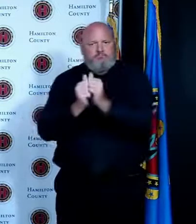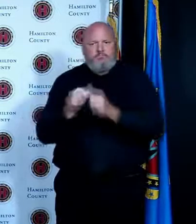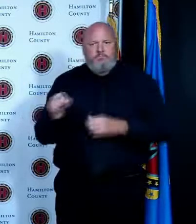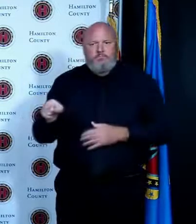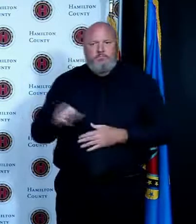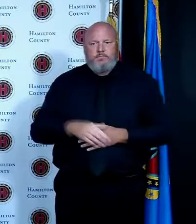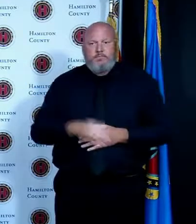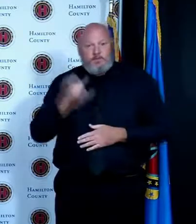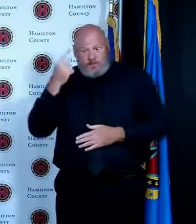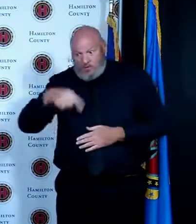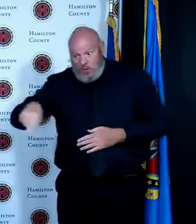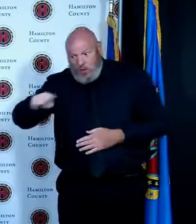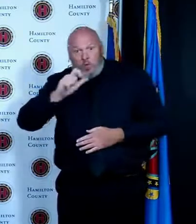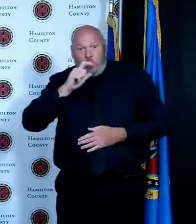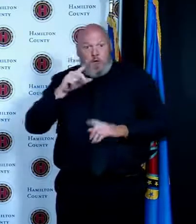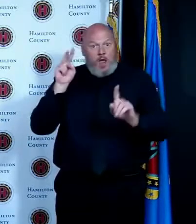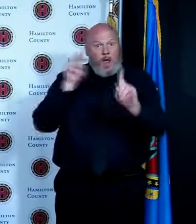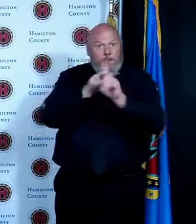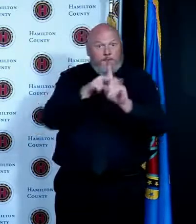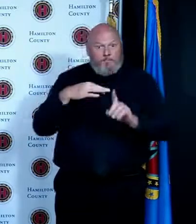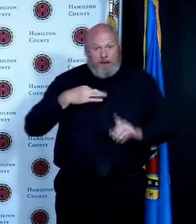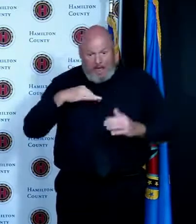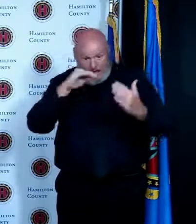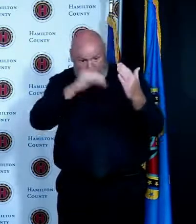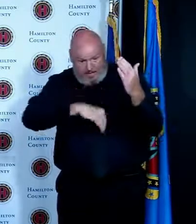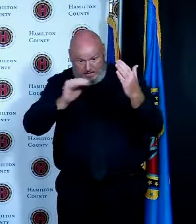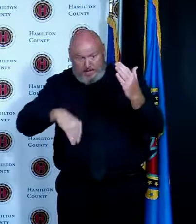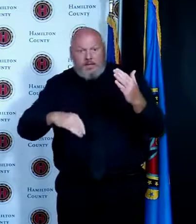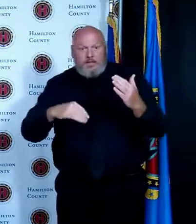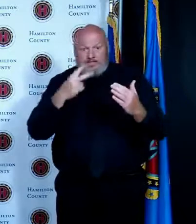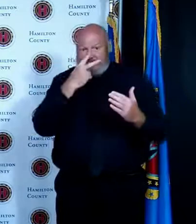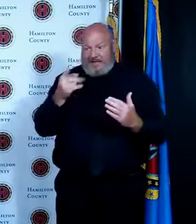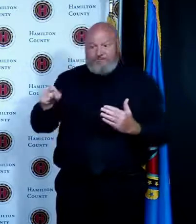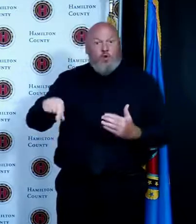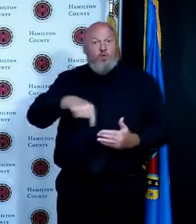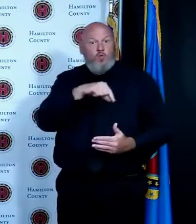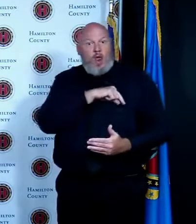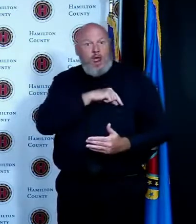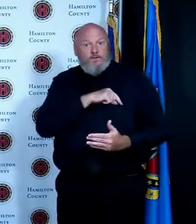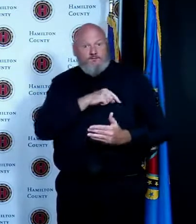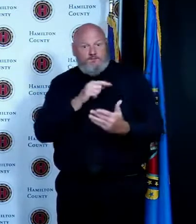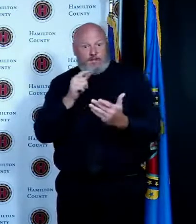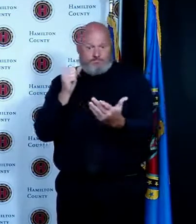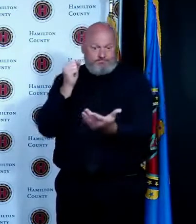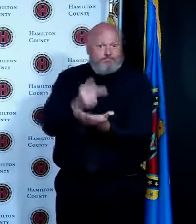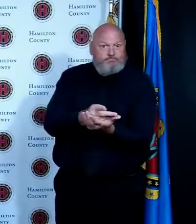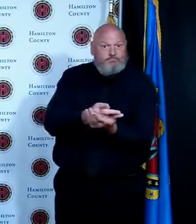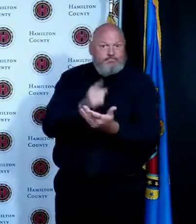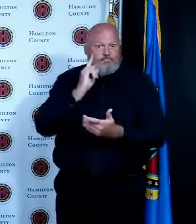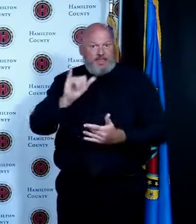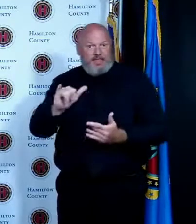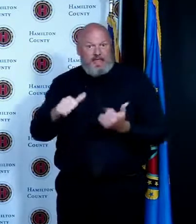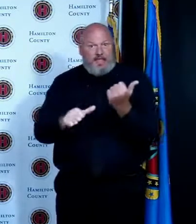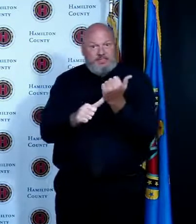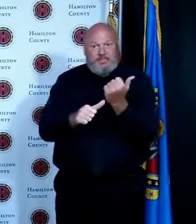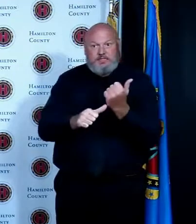it has proposed to allocate up to 3.5 million of the 5 million that's been earmarked in the CARES Act funding